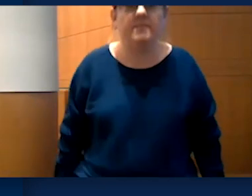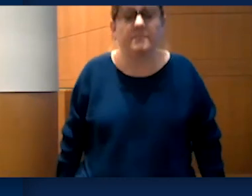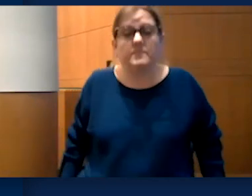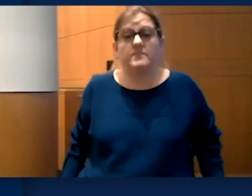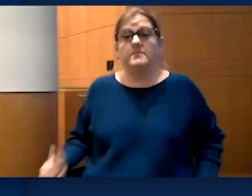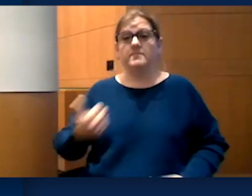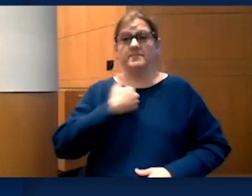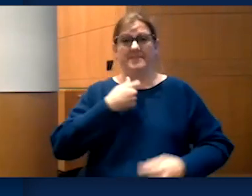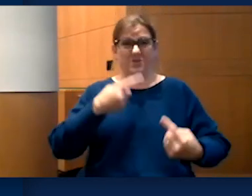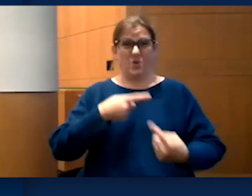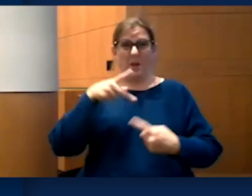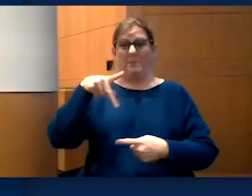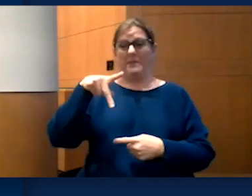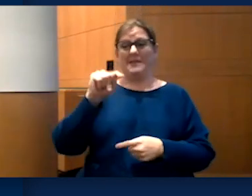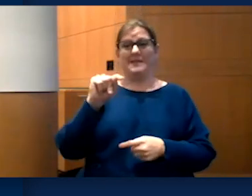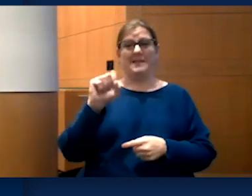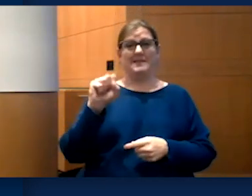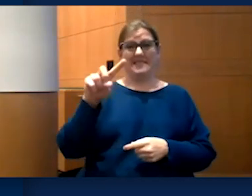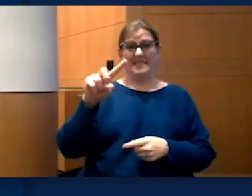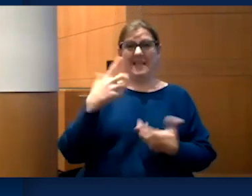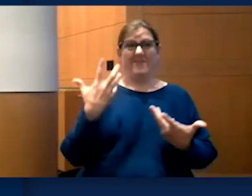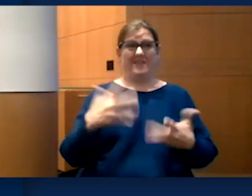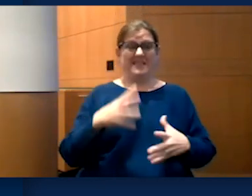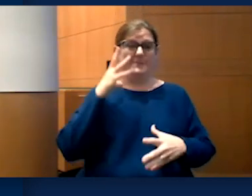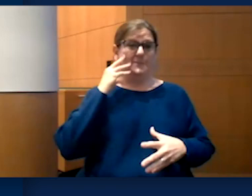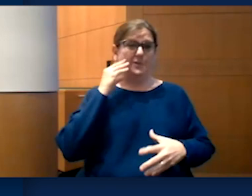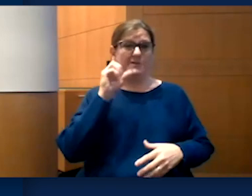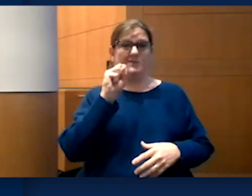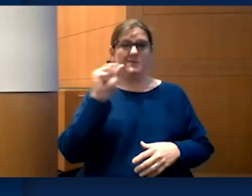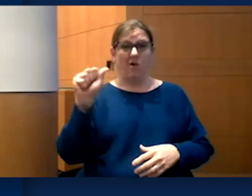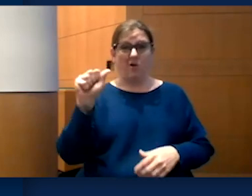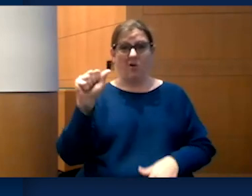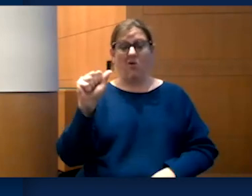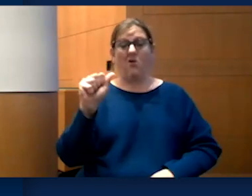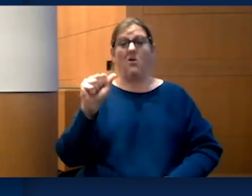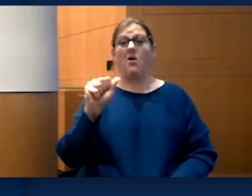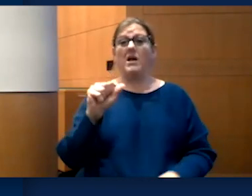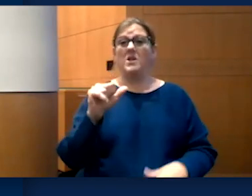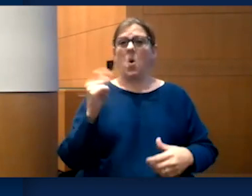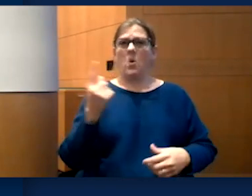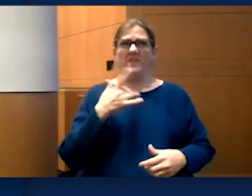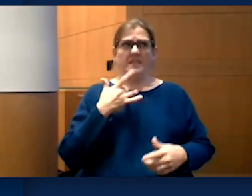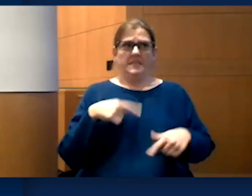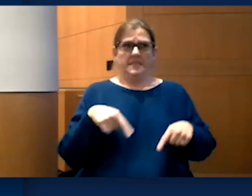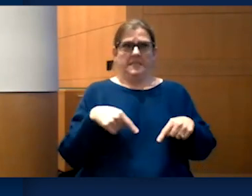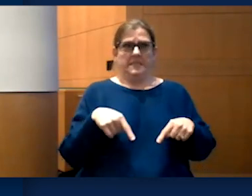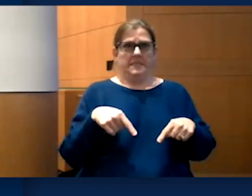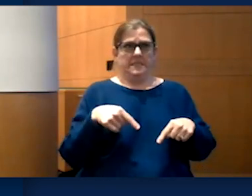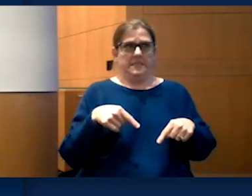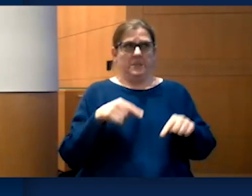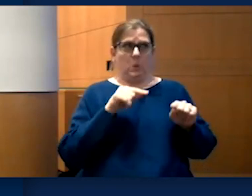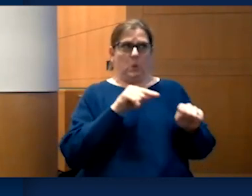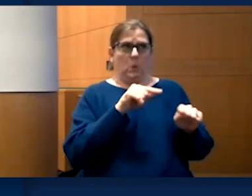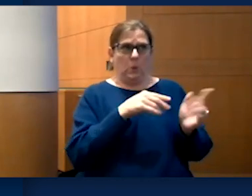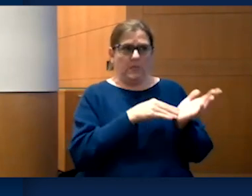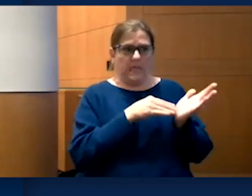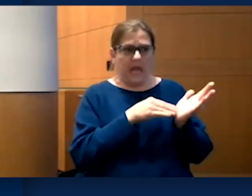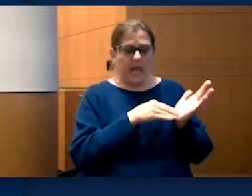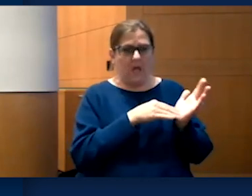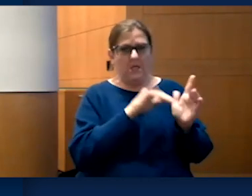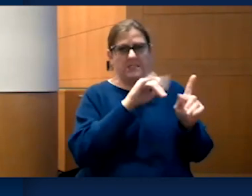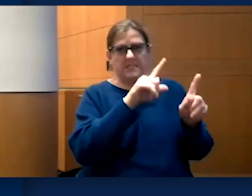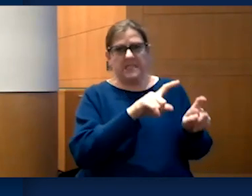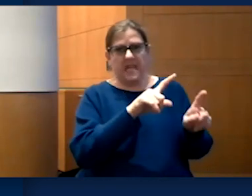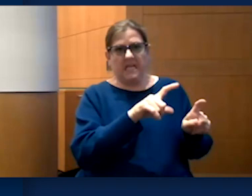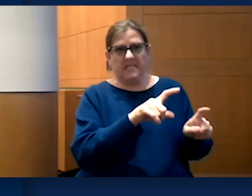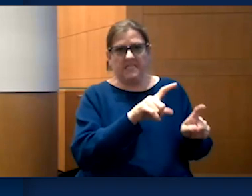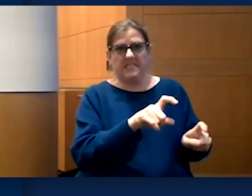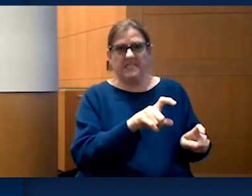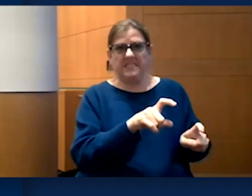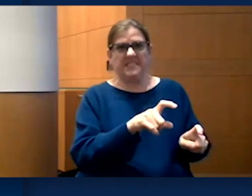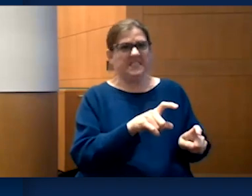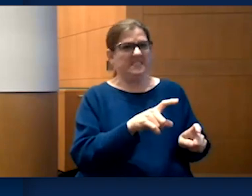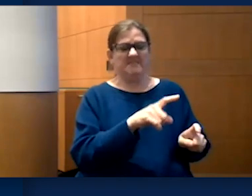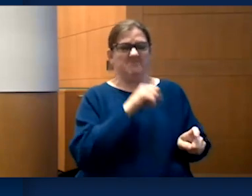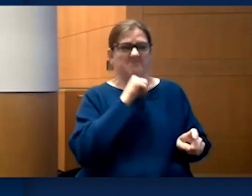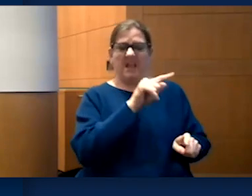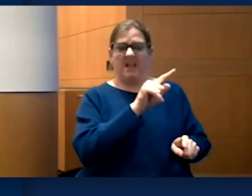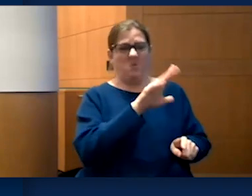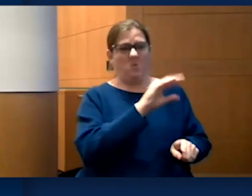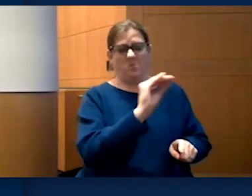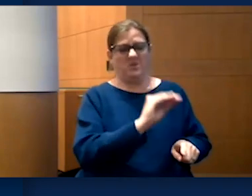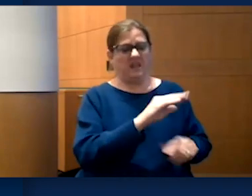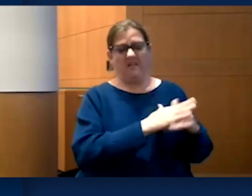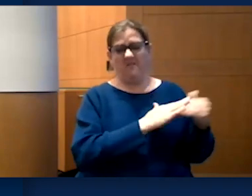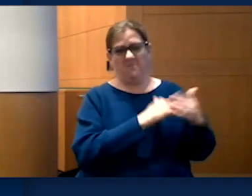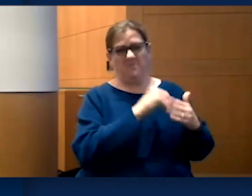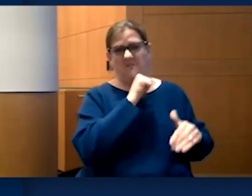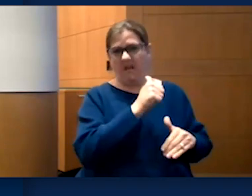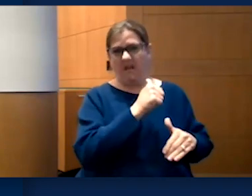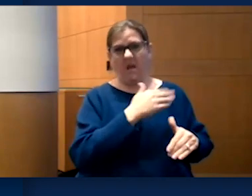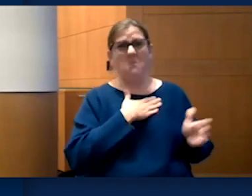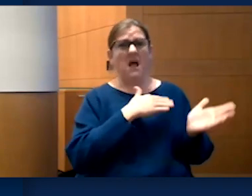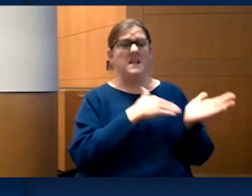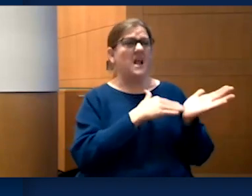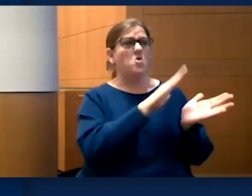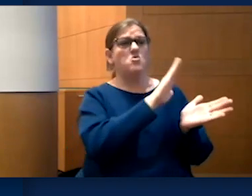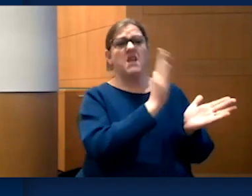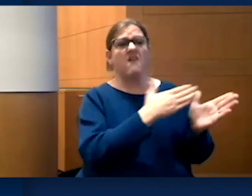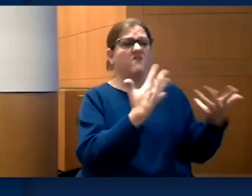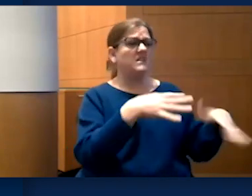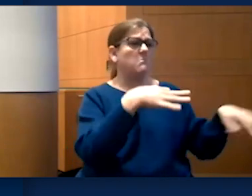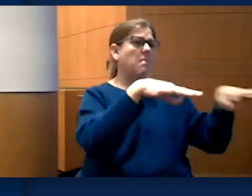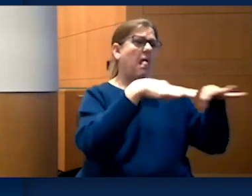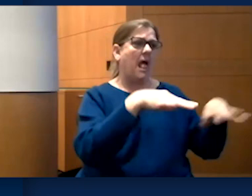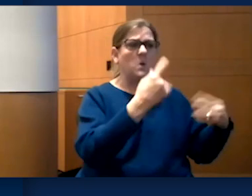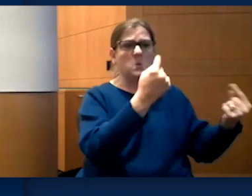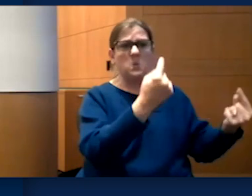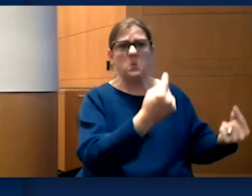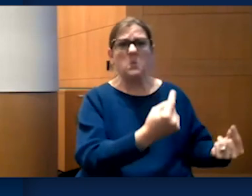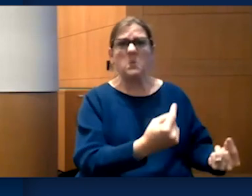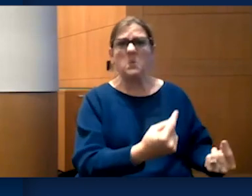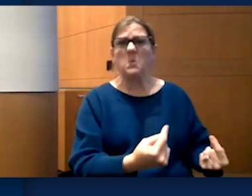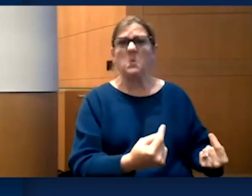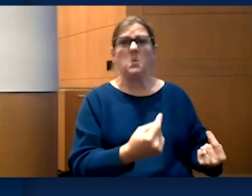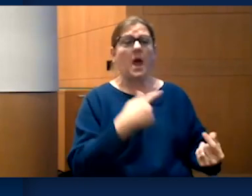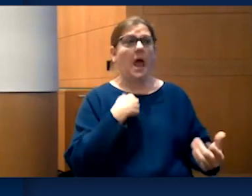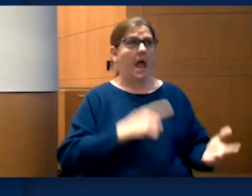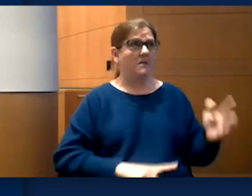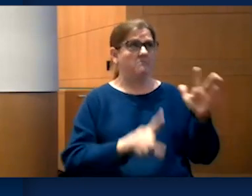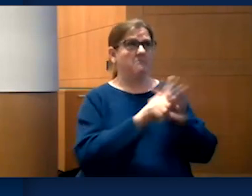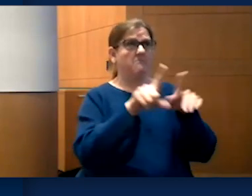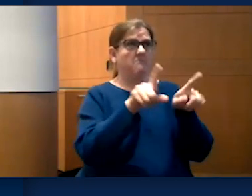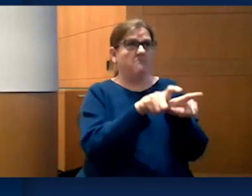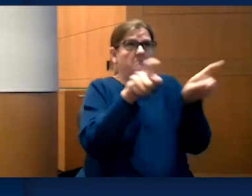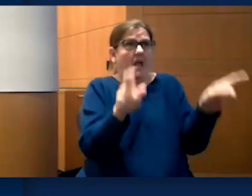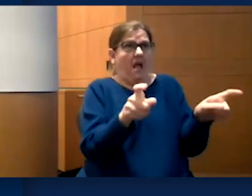I struggle with PTSD. I was sexually assaulted. So, there is always that little bit of anxiety of going in and doing that with someone you're not 100% comfortable with. And my doctors never explain to me what they are doing. It's like you come in, you spread your legs, they do their thing, and you lef. What are you doing and why? And why is it important? I never get any of that answered. And they don't offer that information.